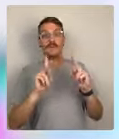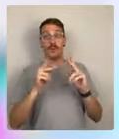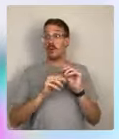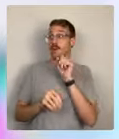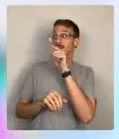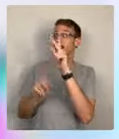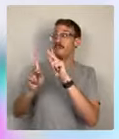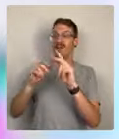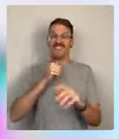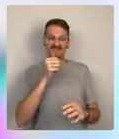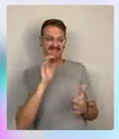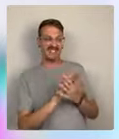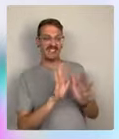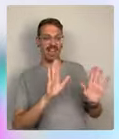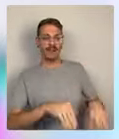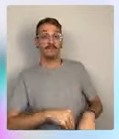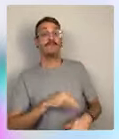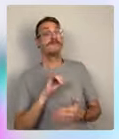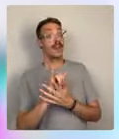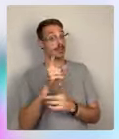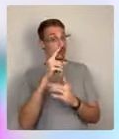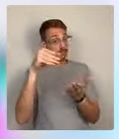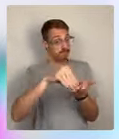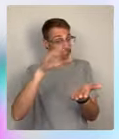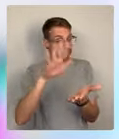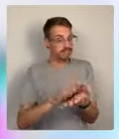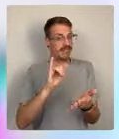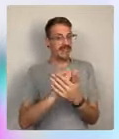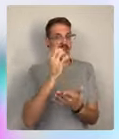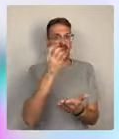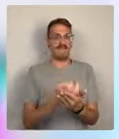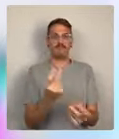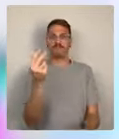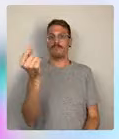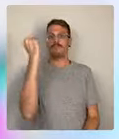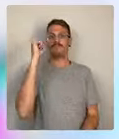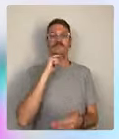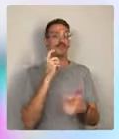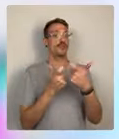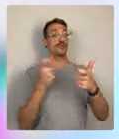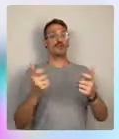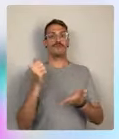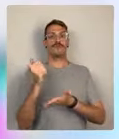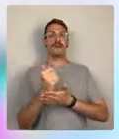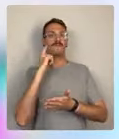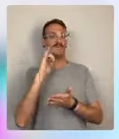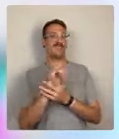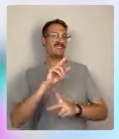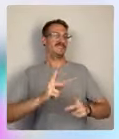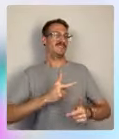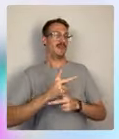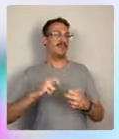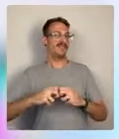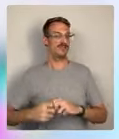and not having people have your back, believe you. And being able to capture that evidence immediately